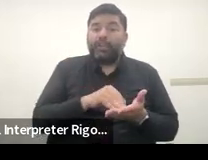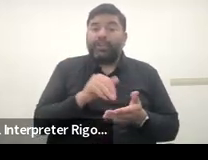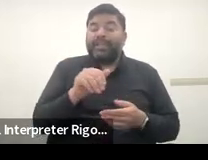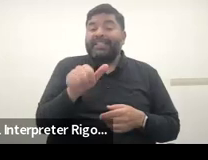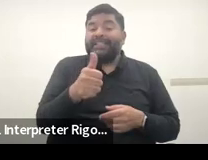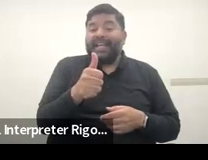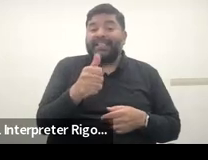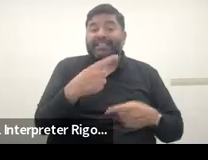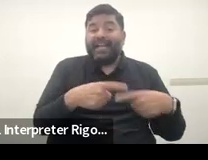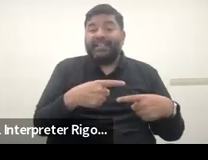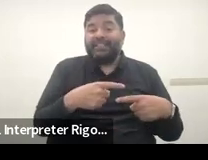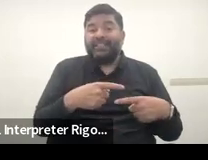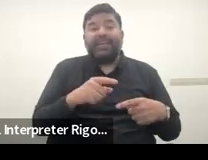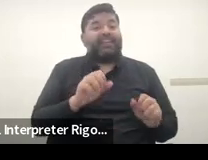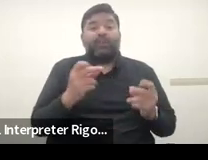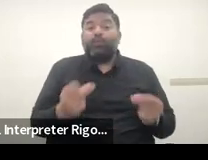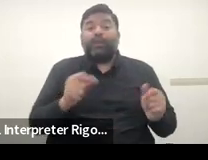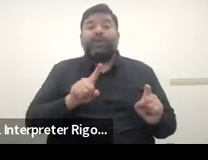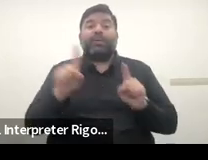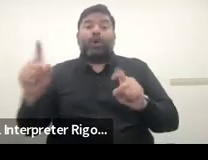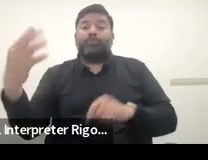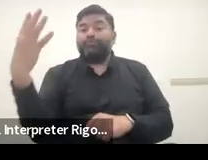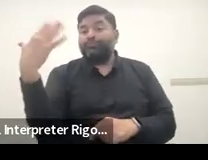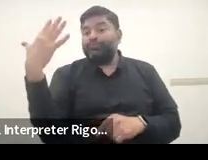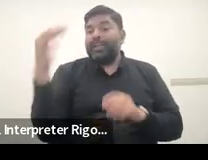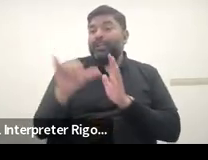and then try to teach other people those signs and they're producing things in all sorts of weird